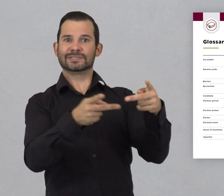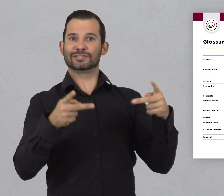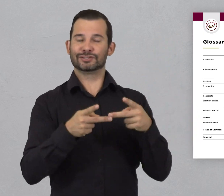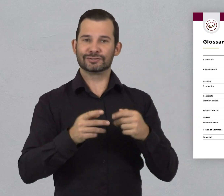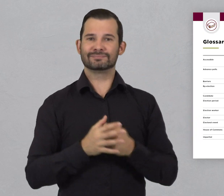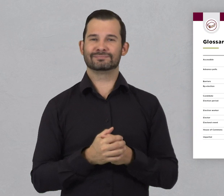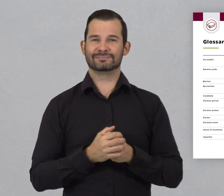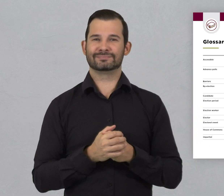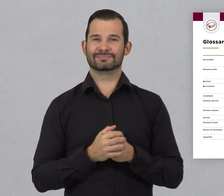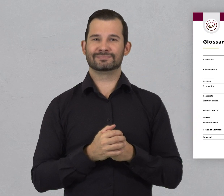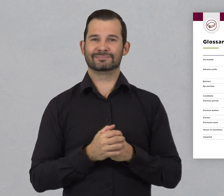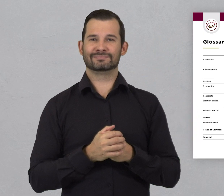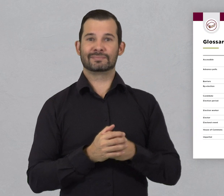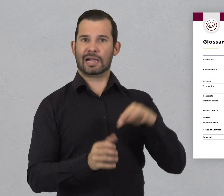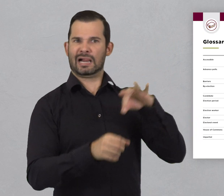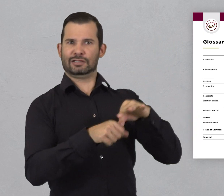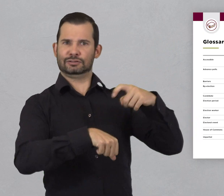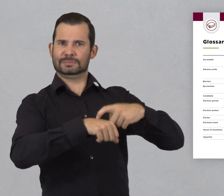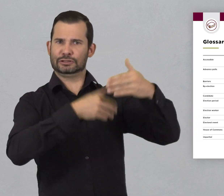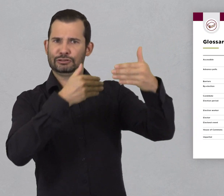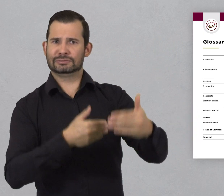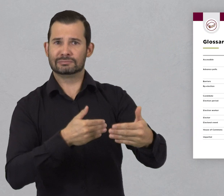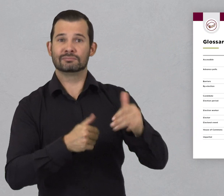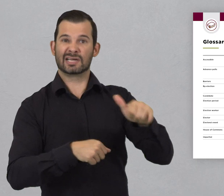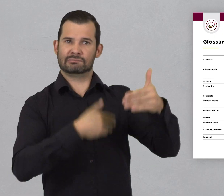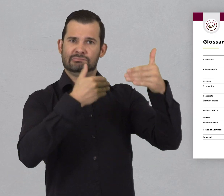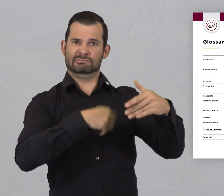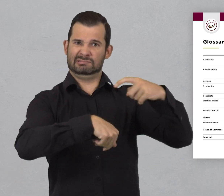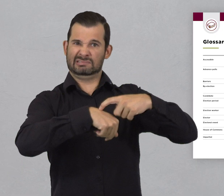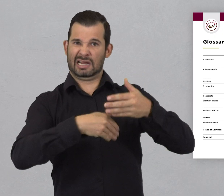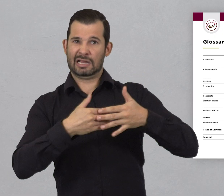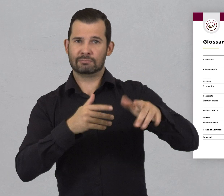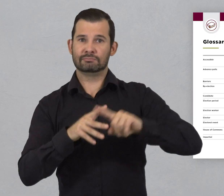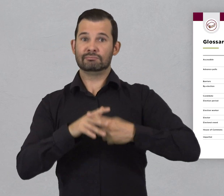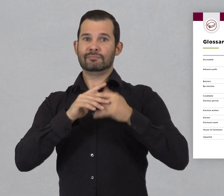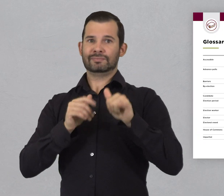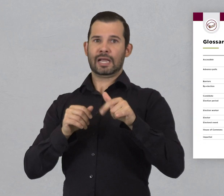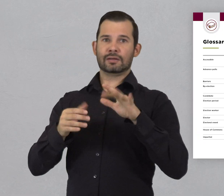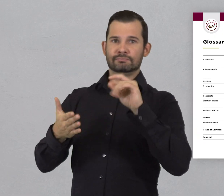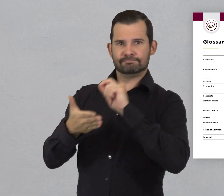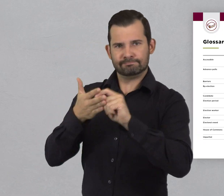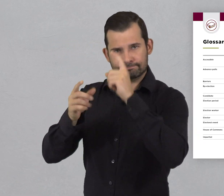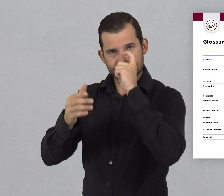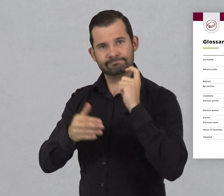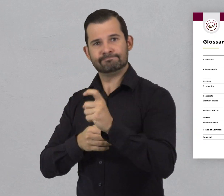Election period: The period of time beginning with the issue of the writ(s) (the call of an